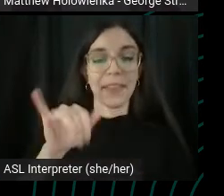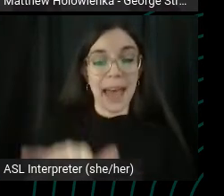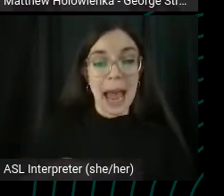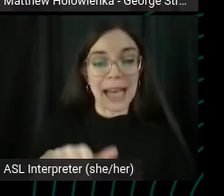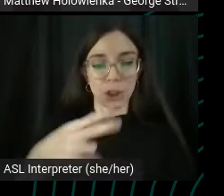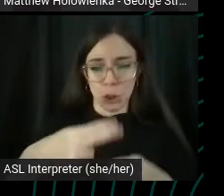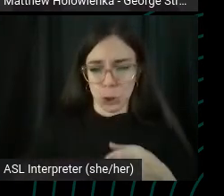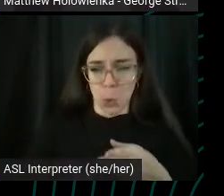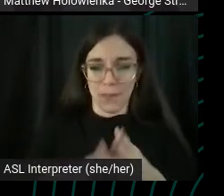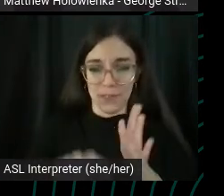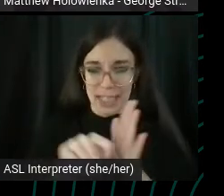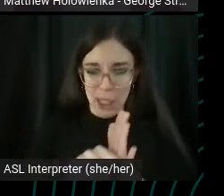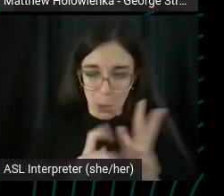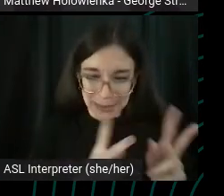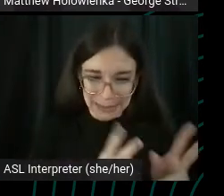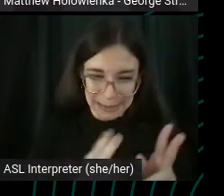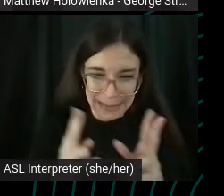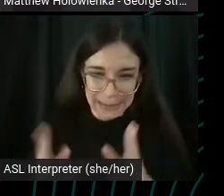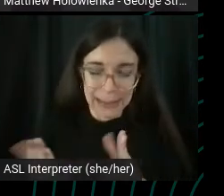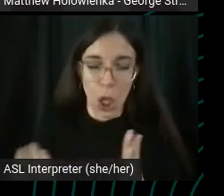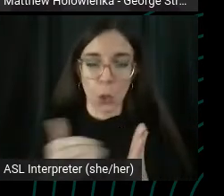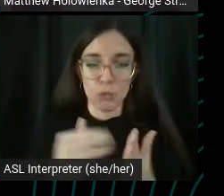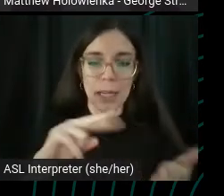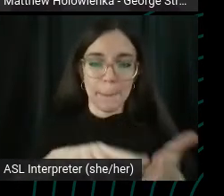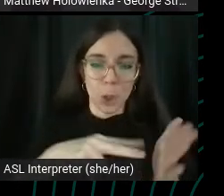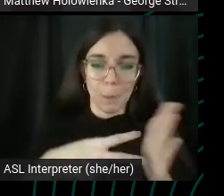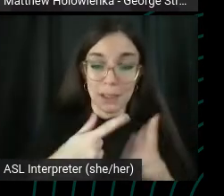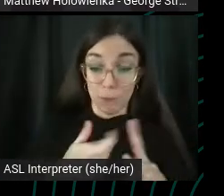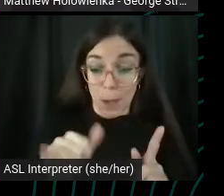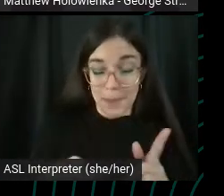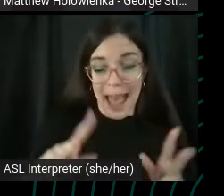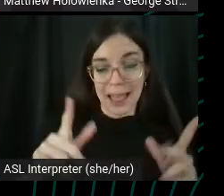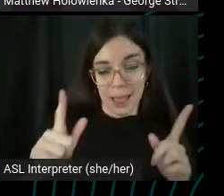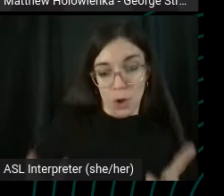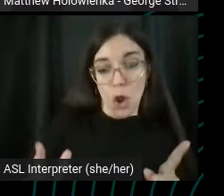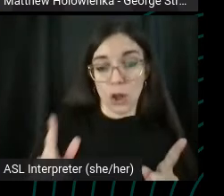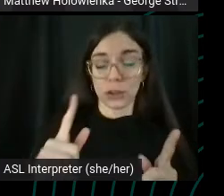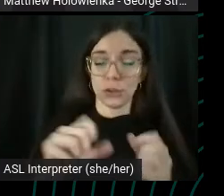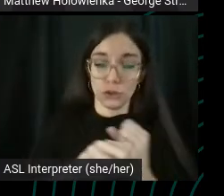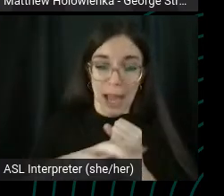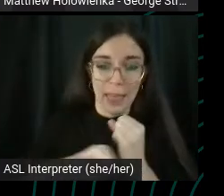from that longer trailer proved again to be more successful at driving actual sales.